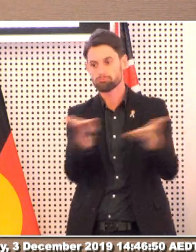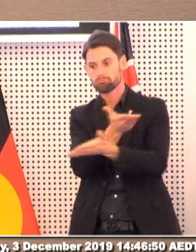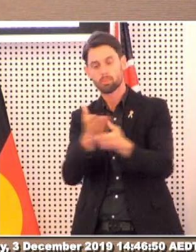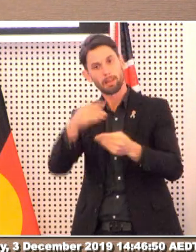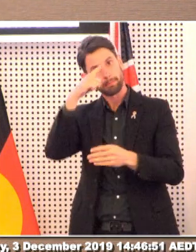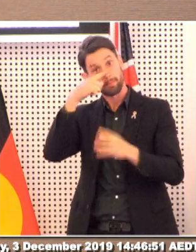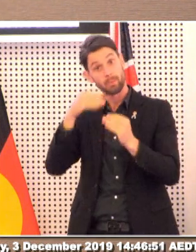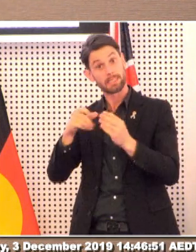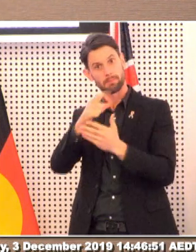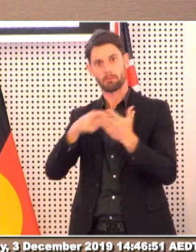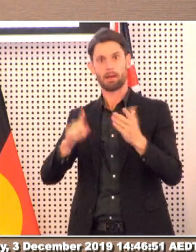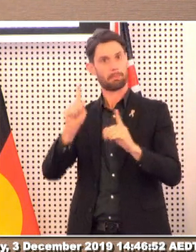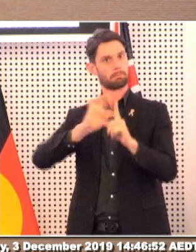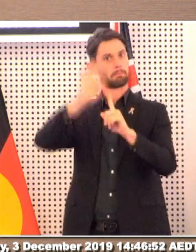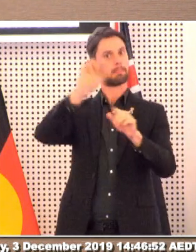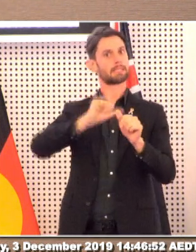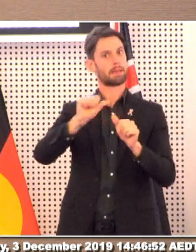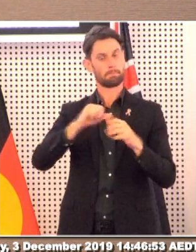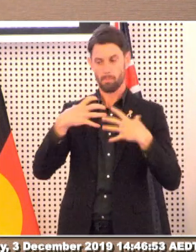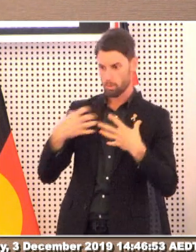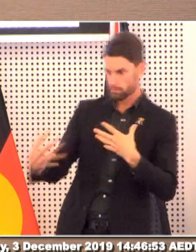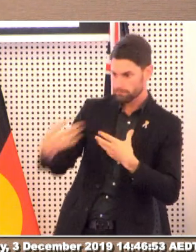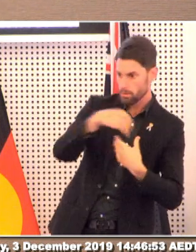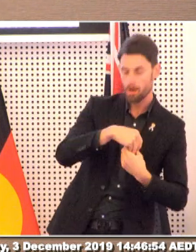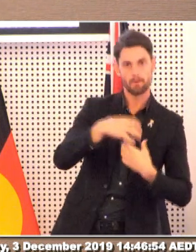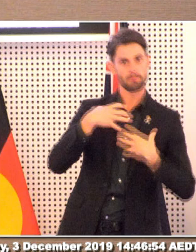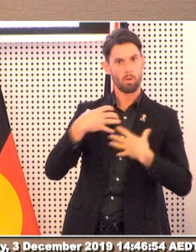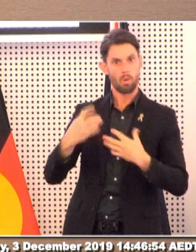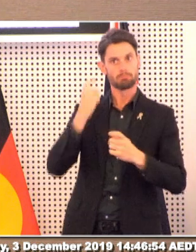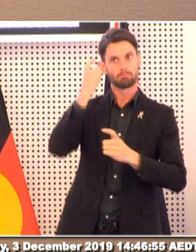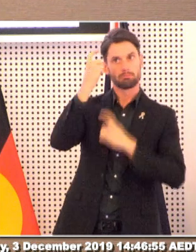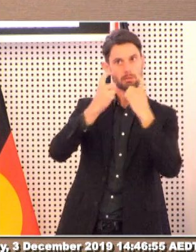how they’re engaged, how it’s reflected in their policies and procedures, how it’s